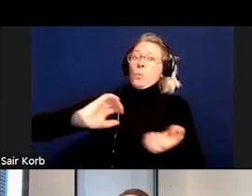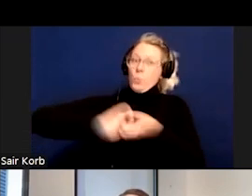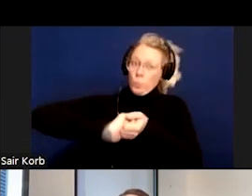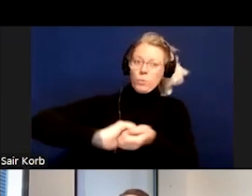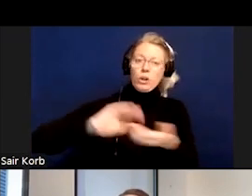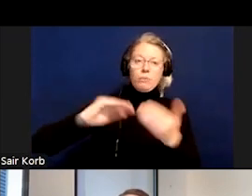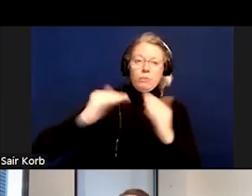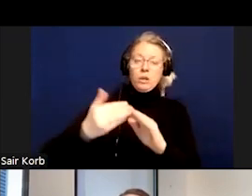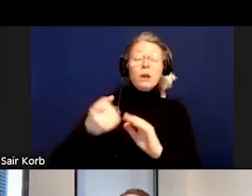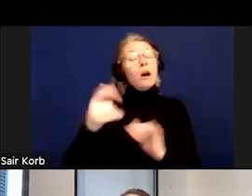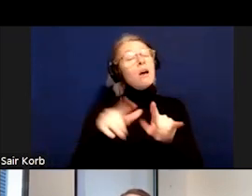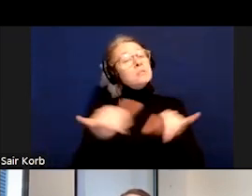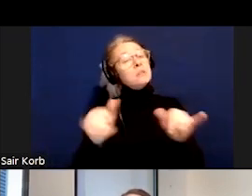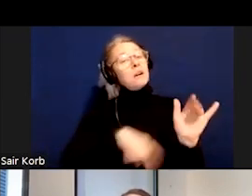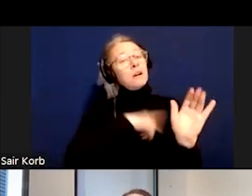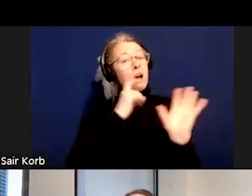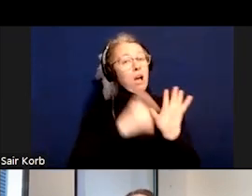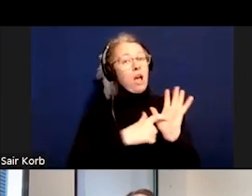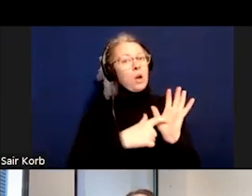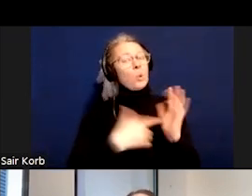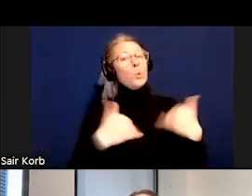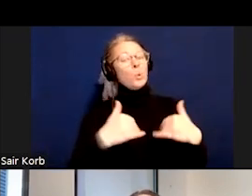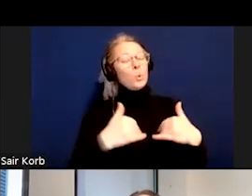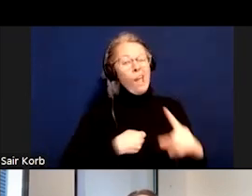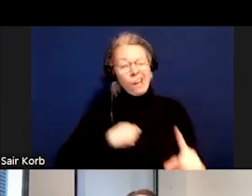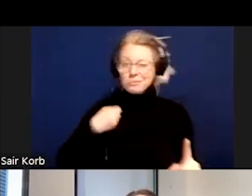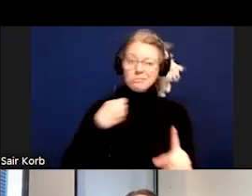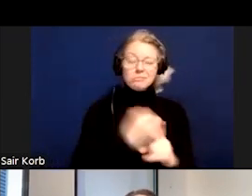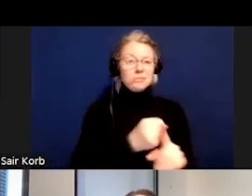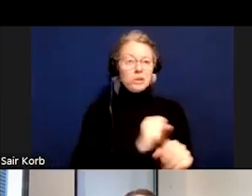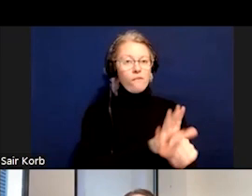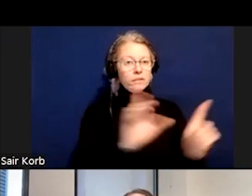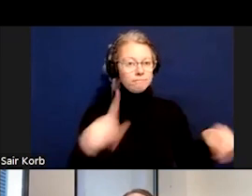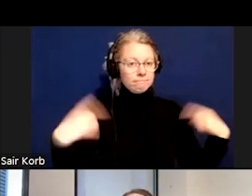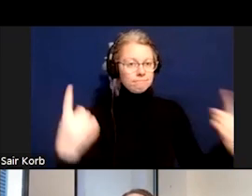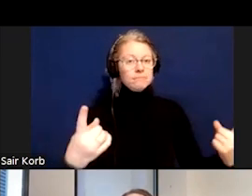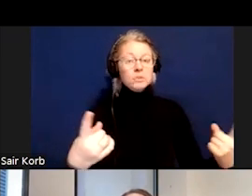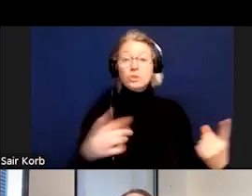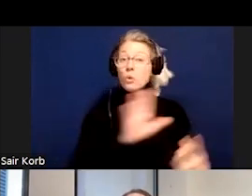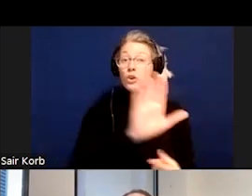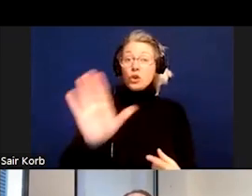across the sector and are committed to continuing to develop our relationships with you without